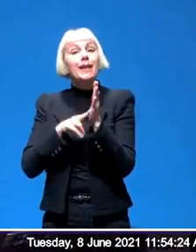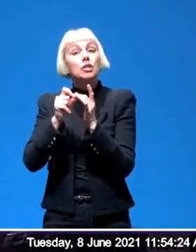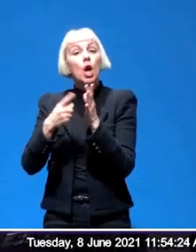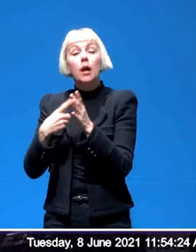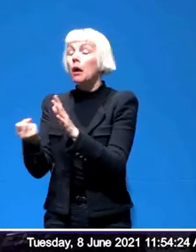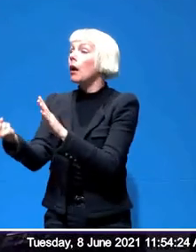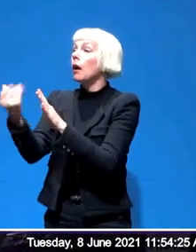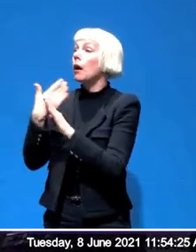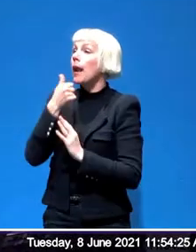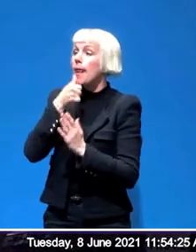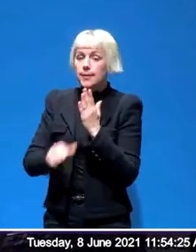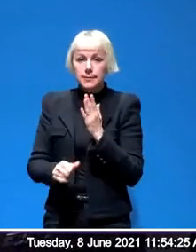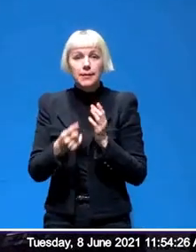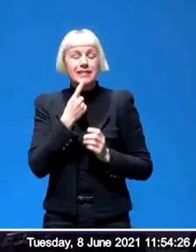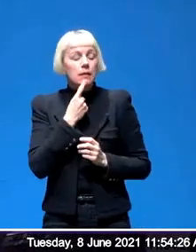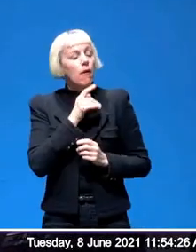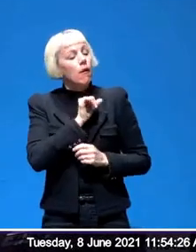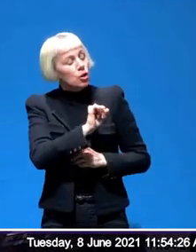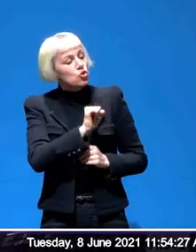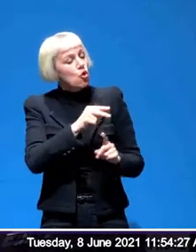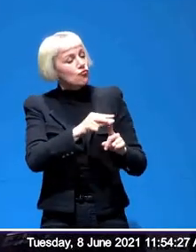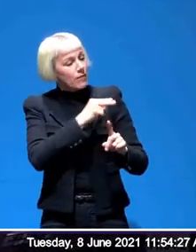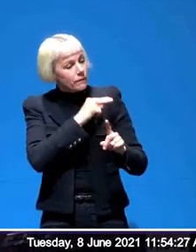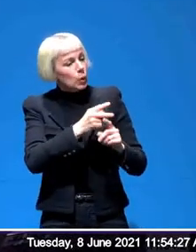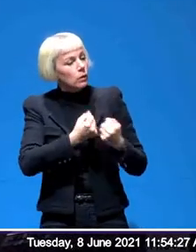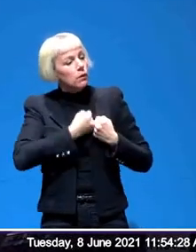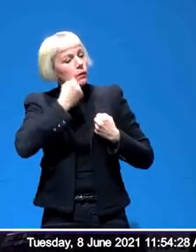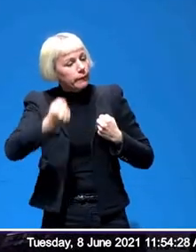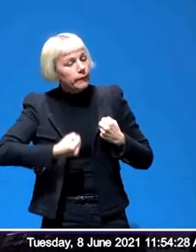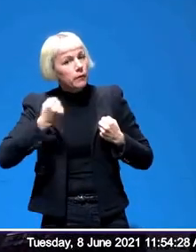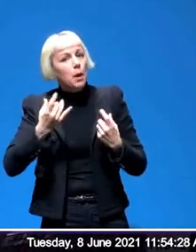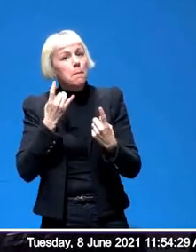review of our application had taken longer than 14 days, there would be